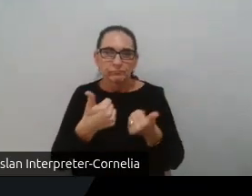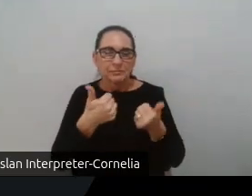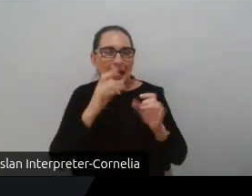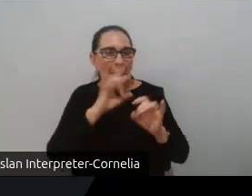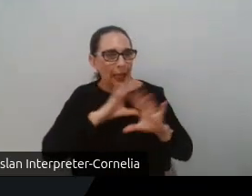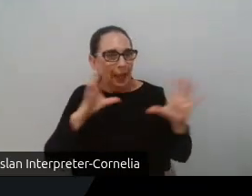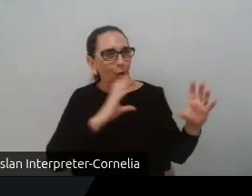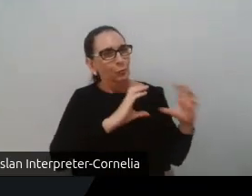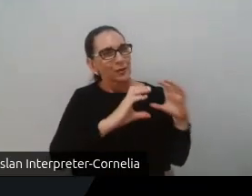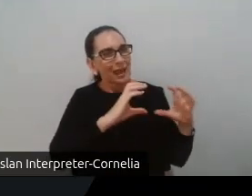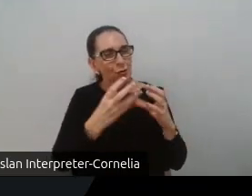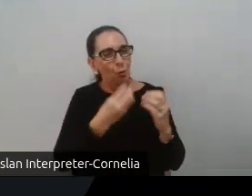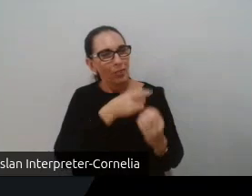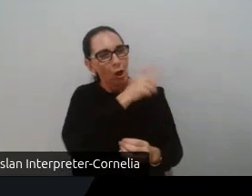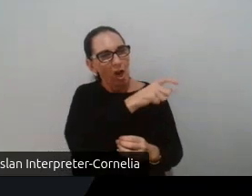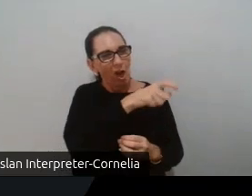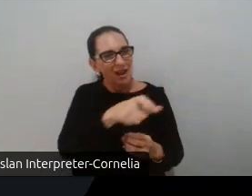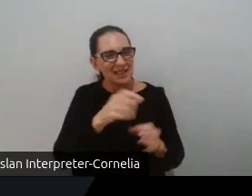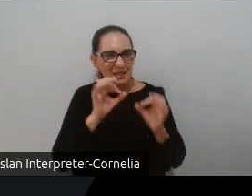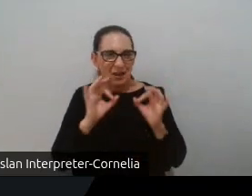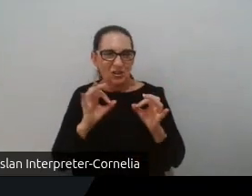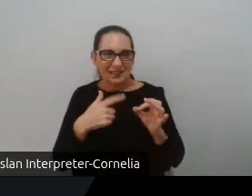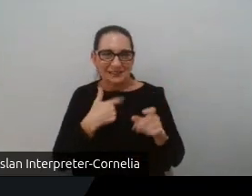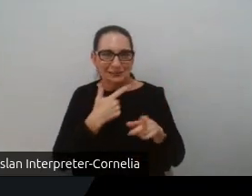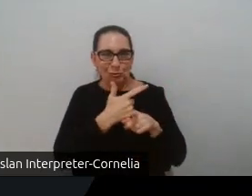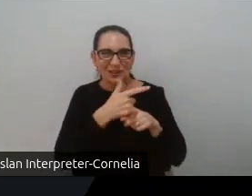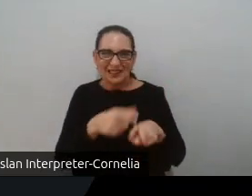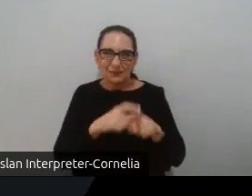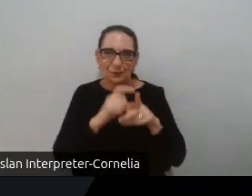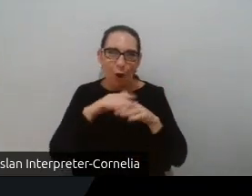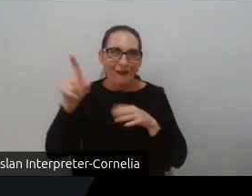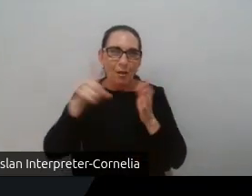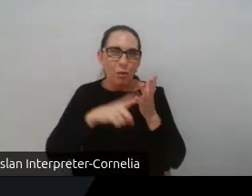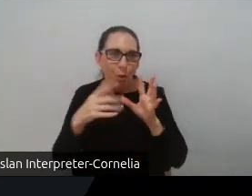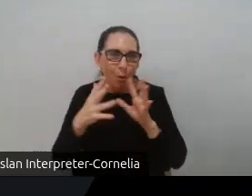when they're talking about the difficult subjects um in court and law. So, if you're interested in